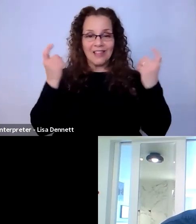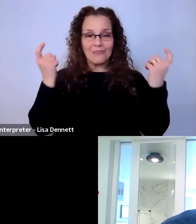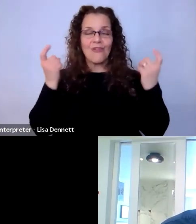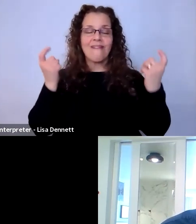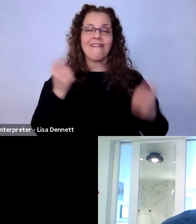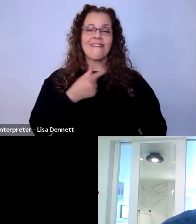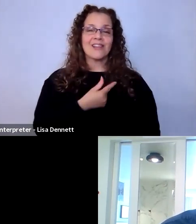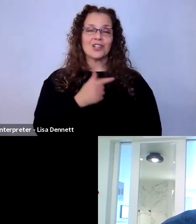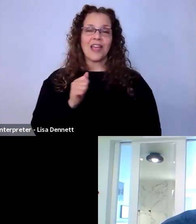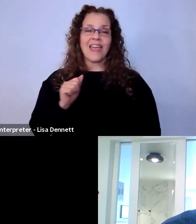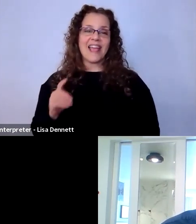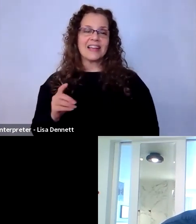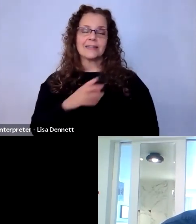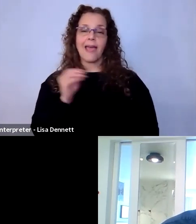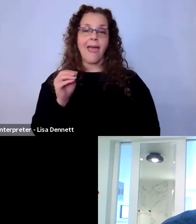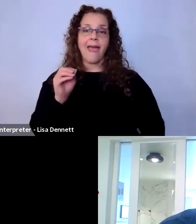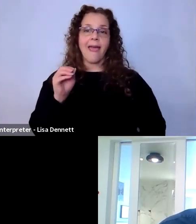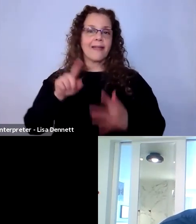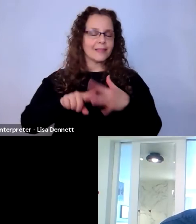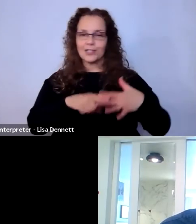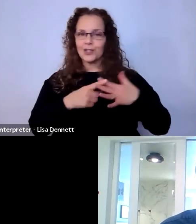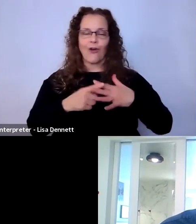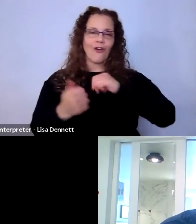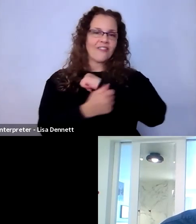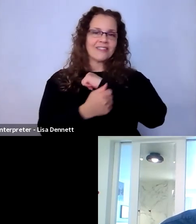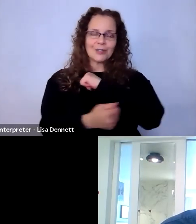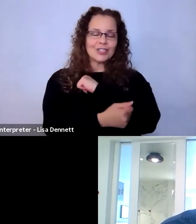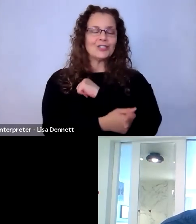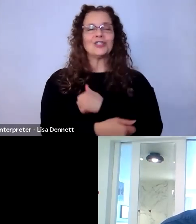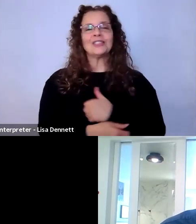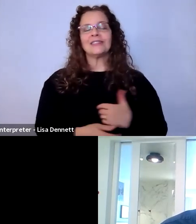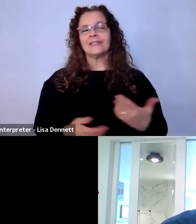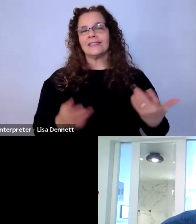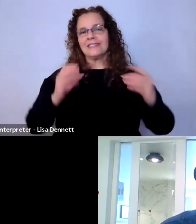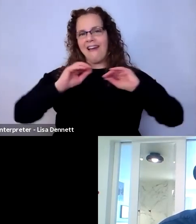and the kickoff of the Foundation, we are all obviously vaccinated